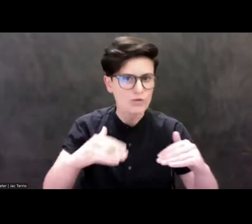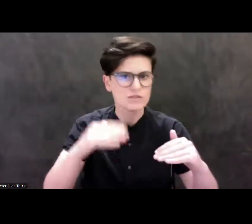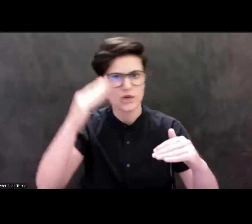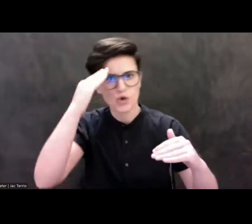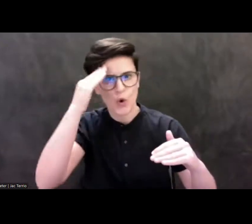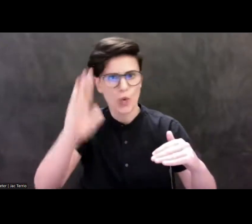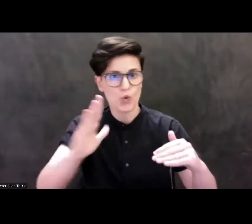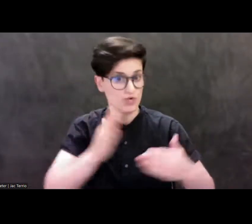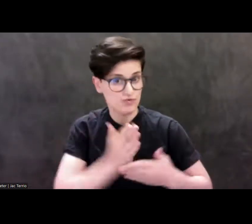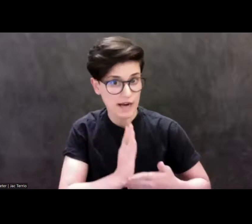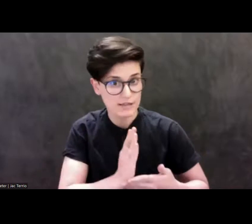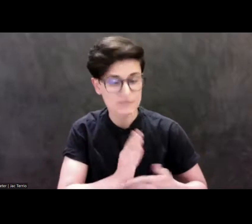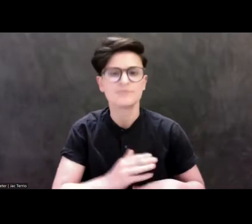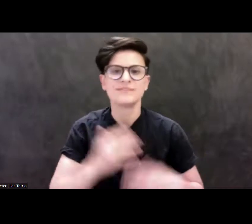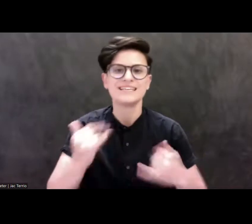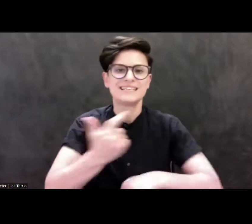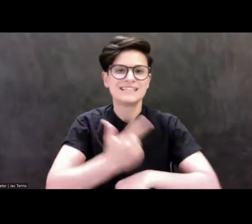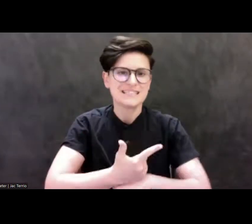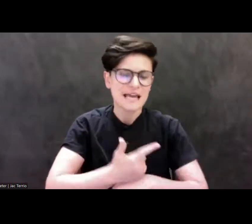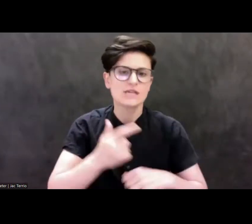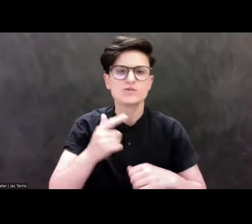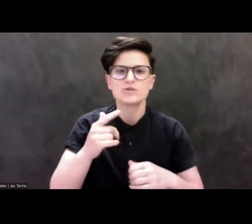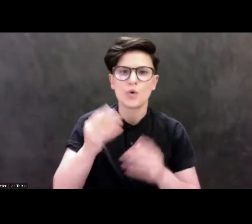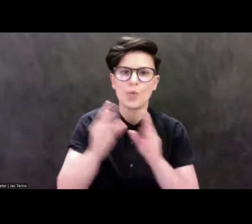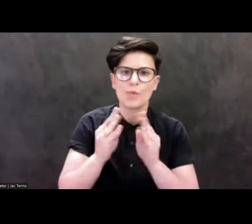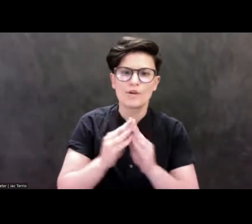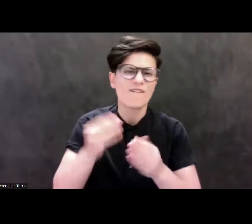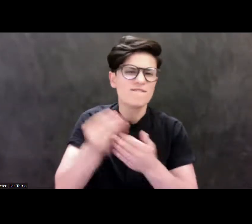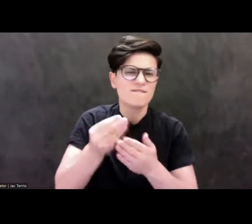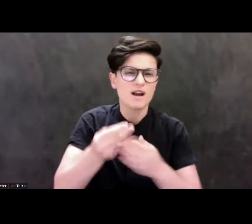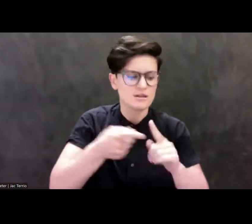Today's webinar is funded by a grant from the Connecticut developmental disabilities Council.